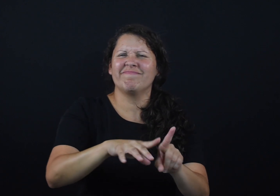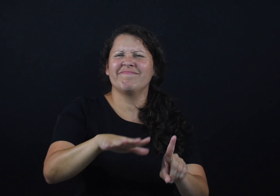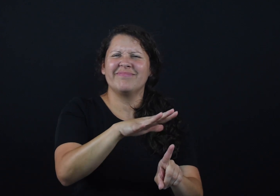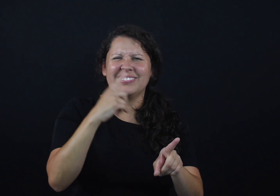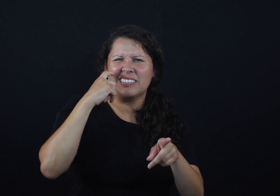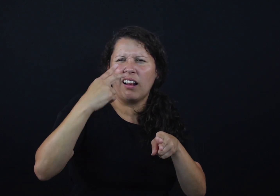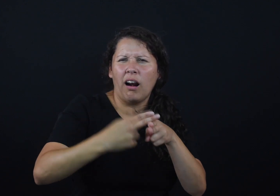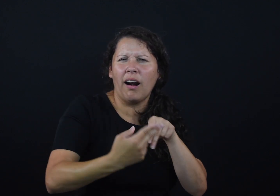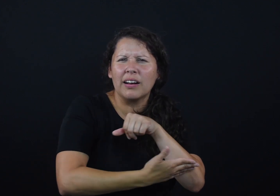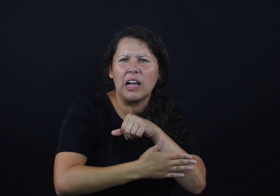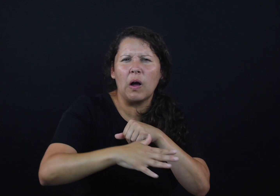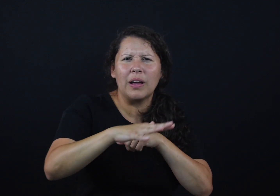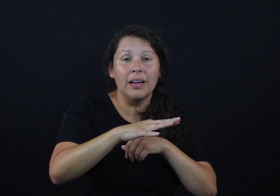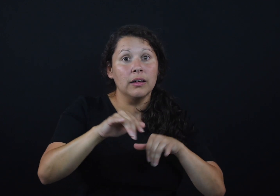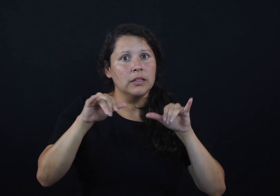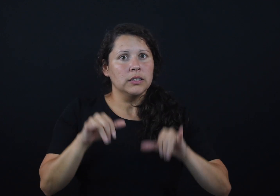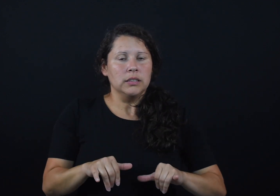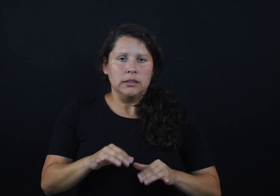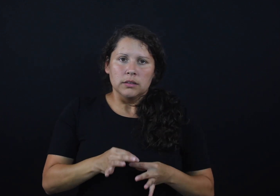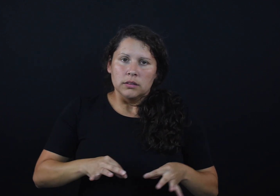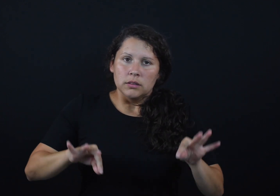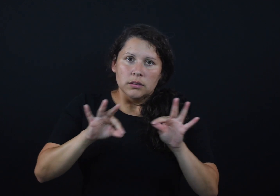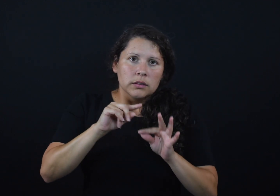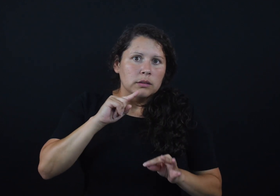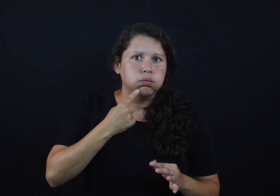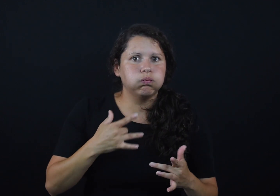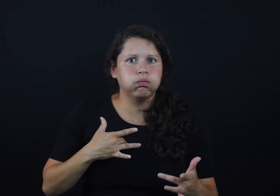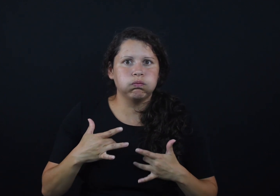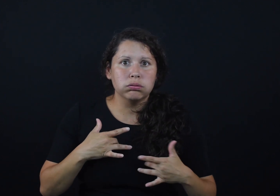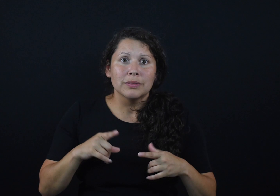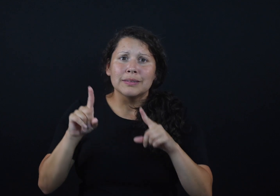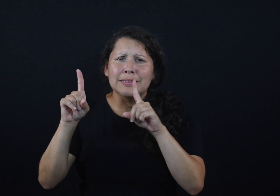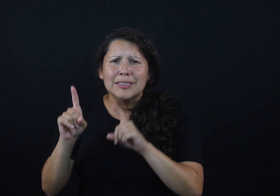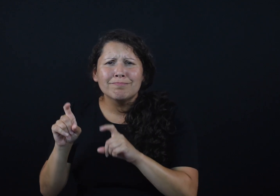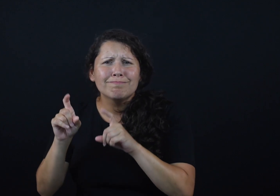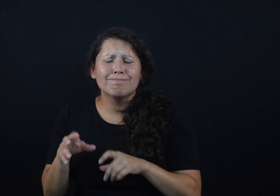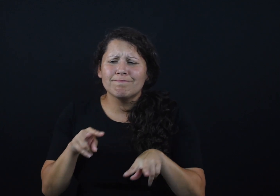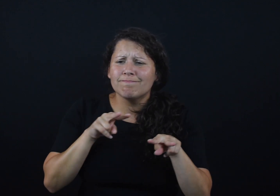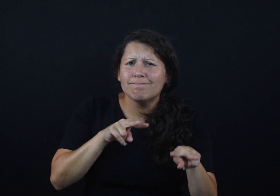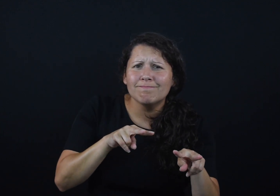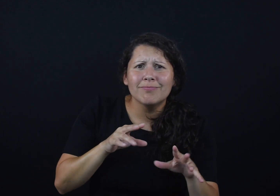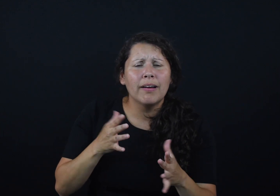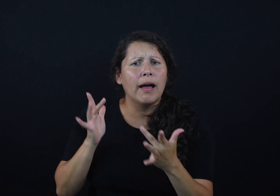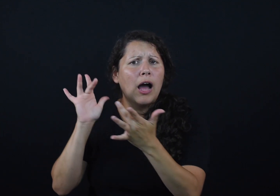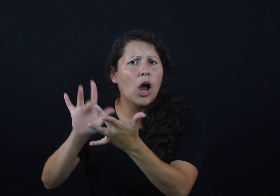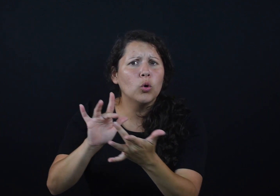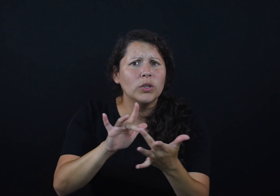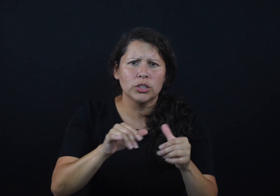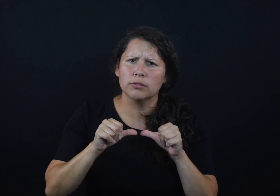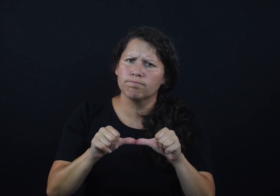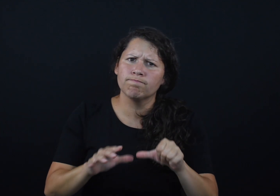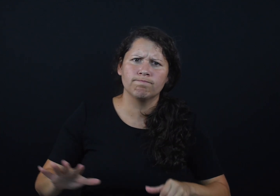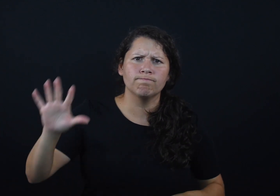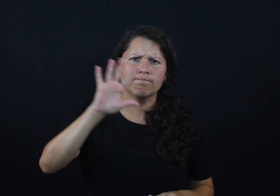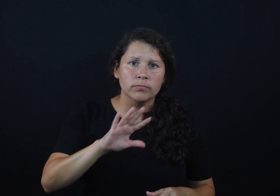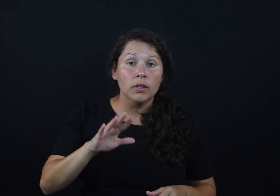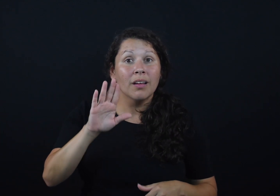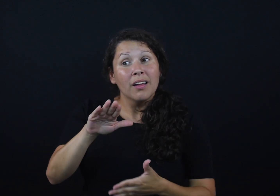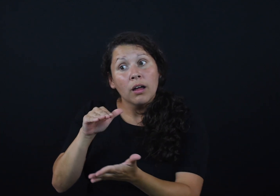concern. Testing, monitoring and outreach continue statewide. Providers should also